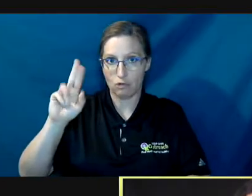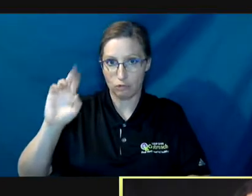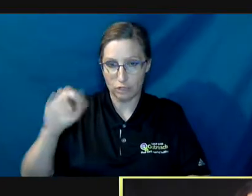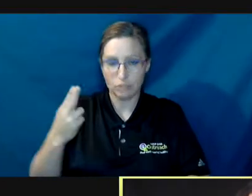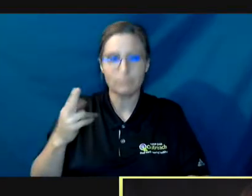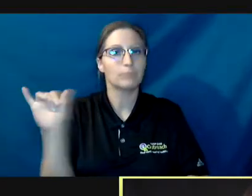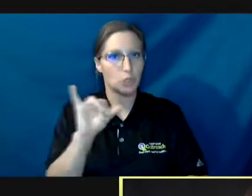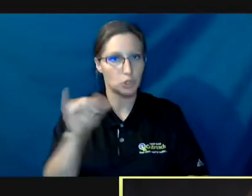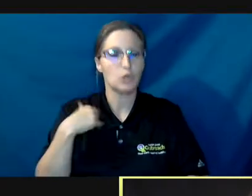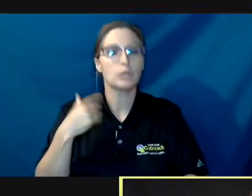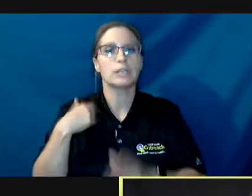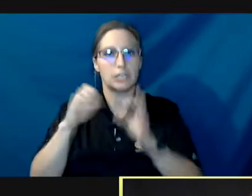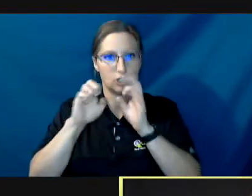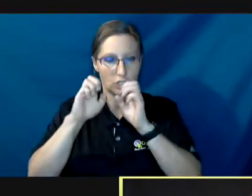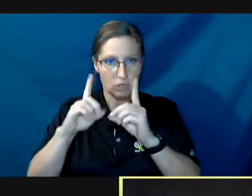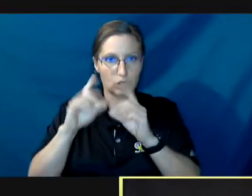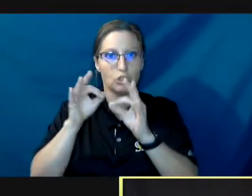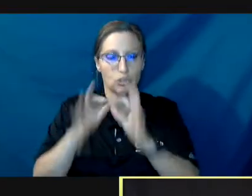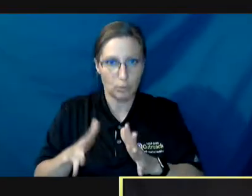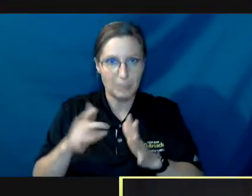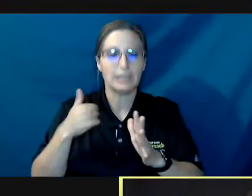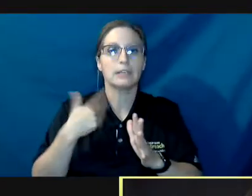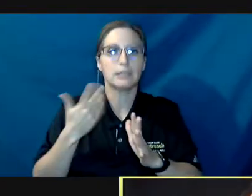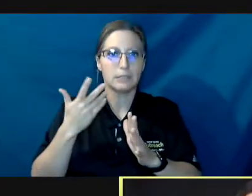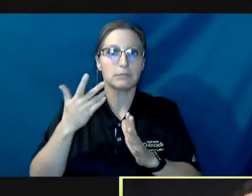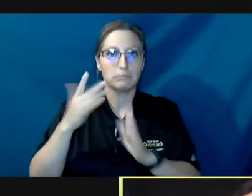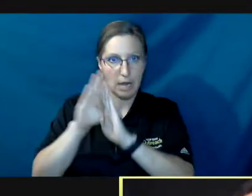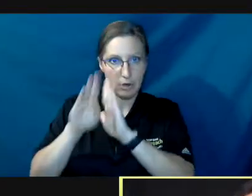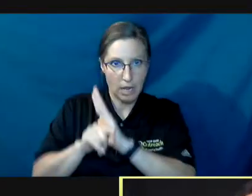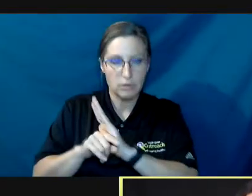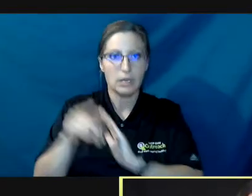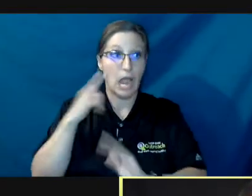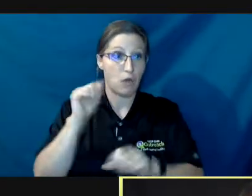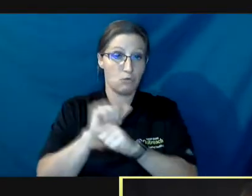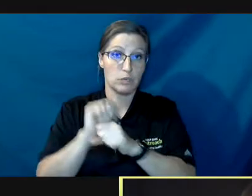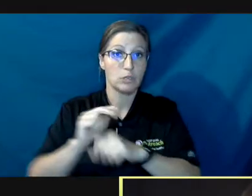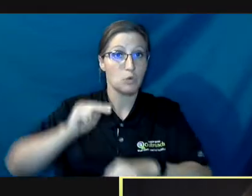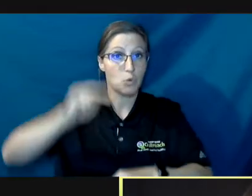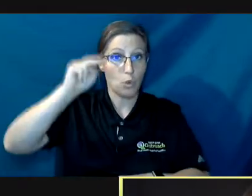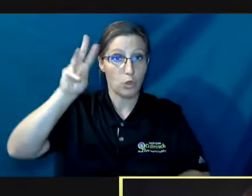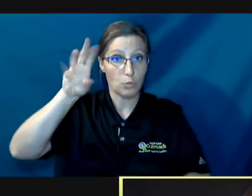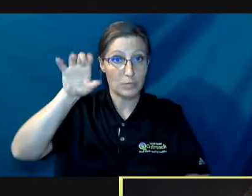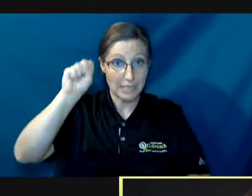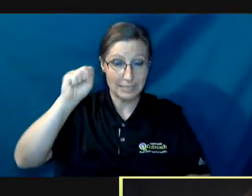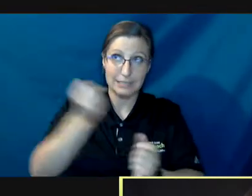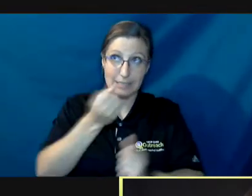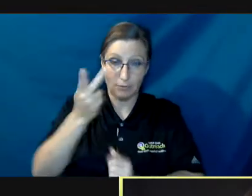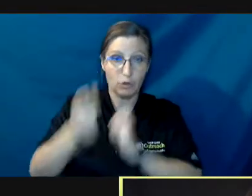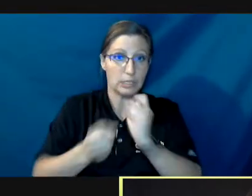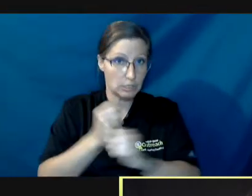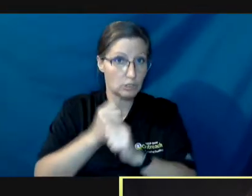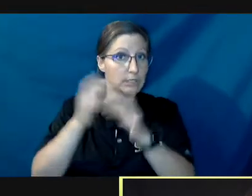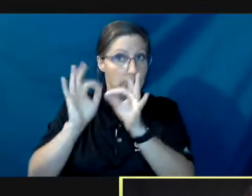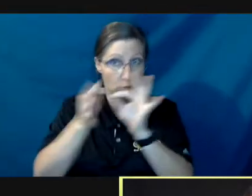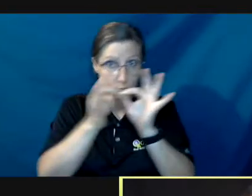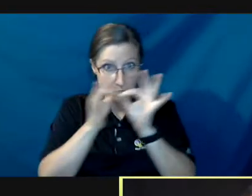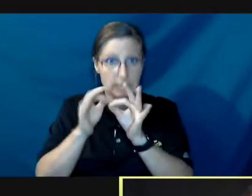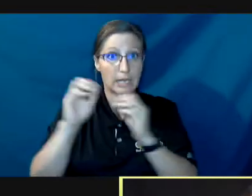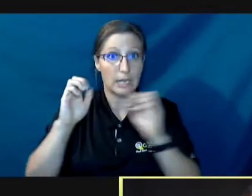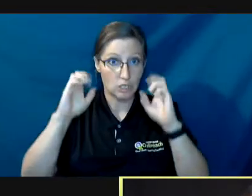I worked in a district in northern Wisconsin for several years and then worked to get